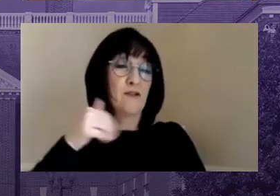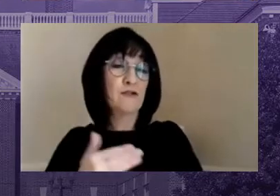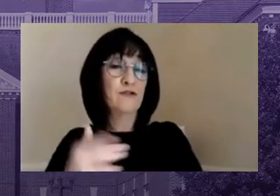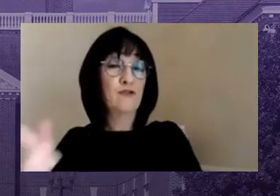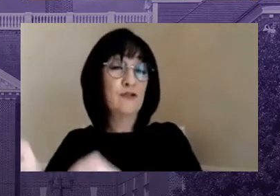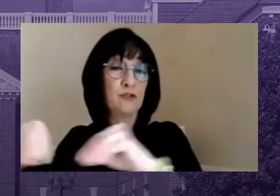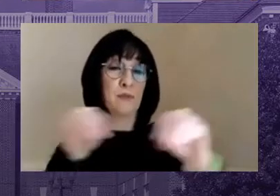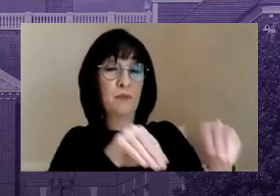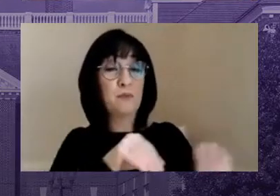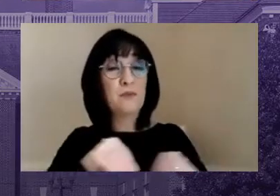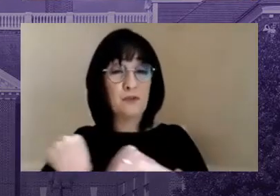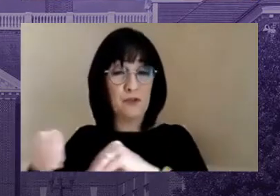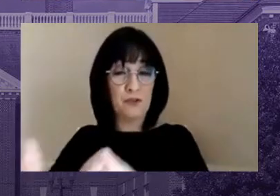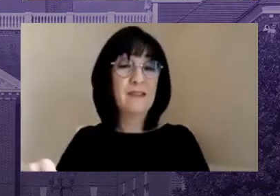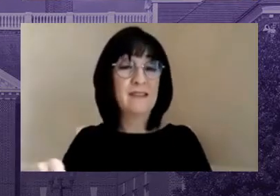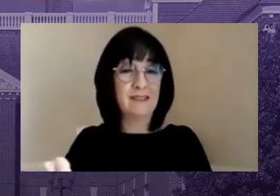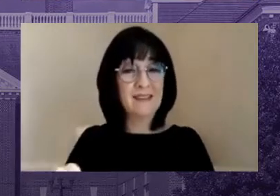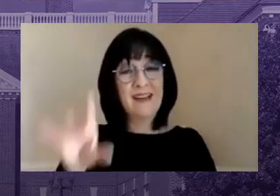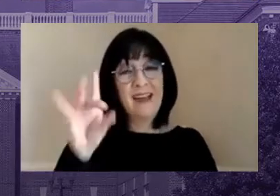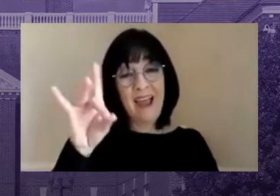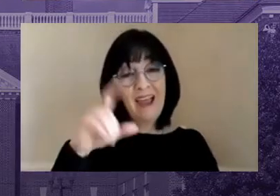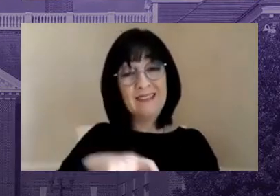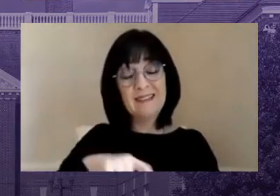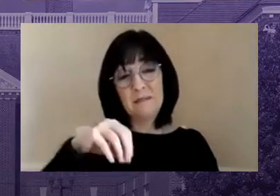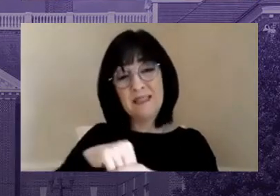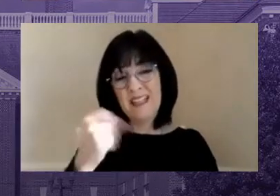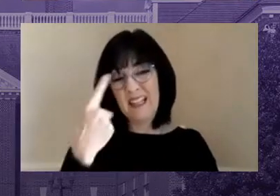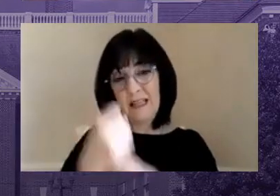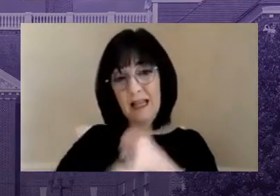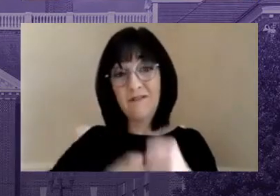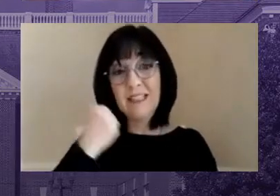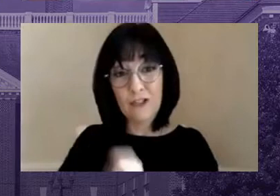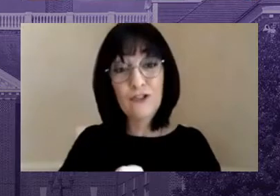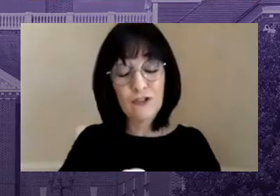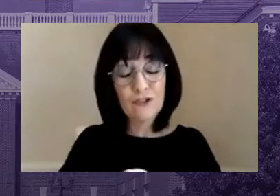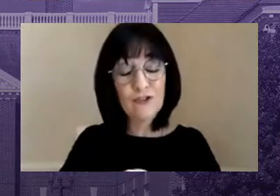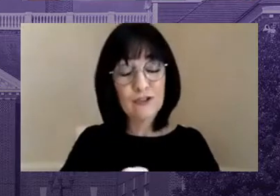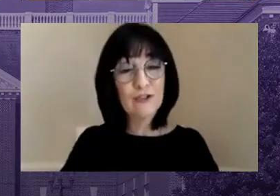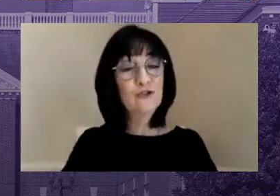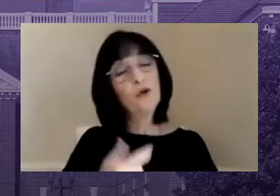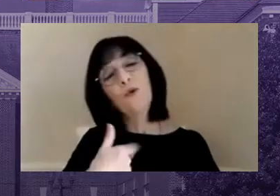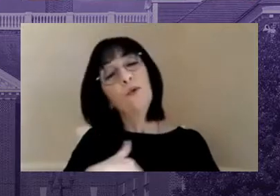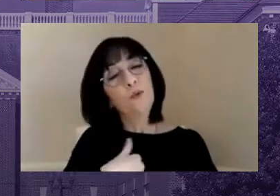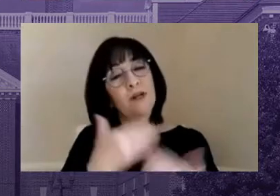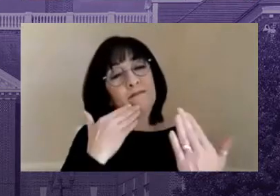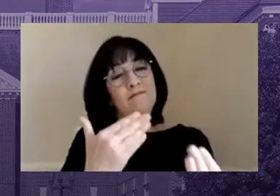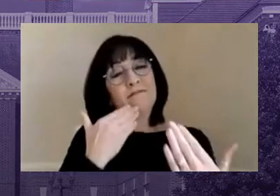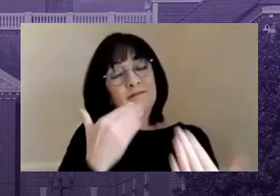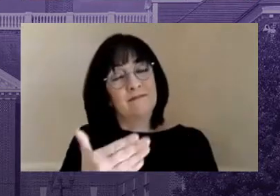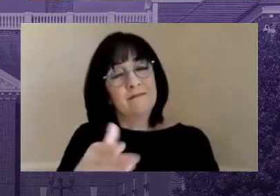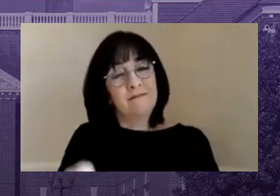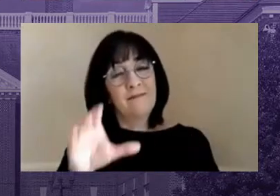support that we've gotten from Caesar Rodney School district, to help them as they transition